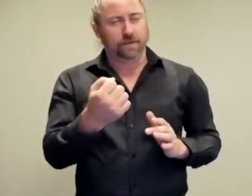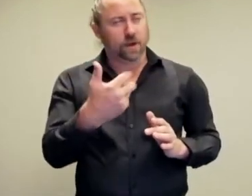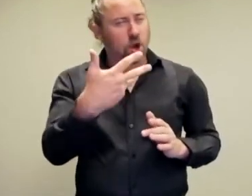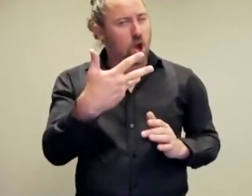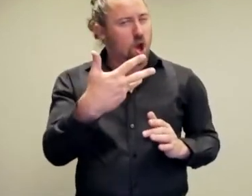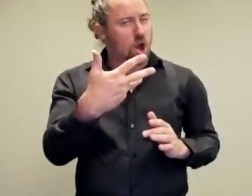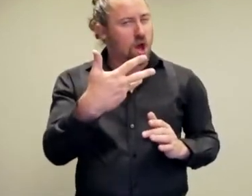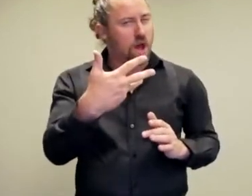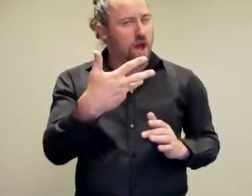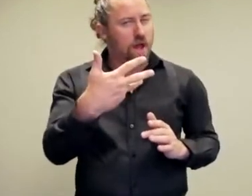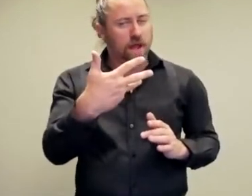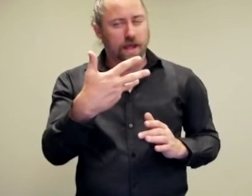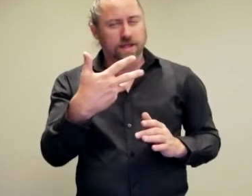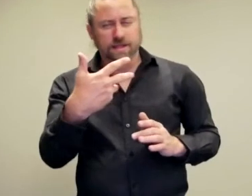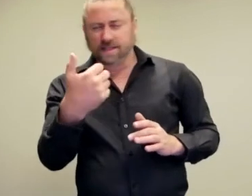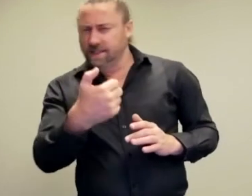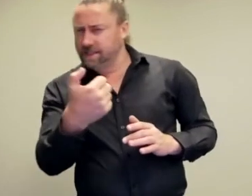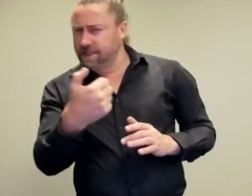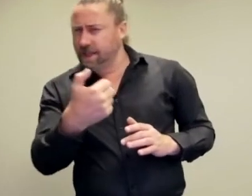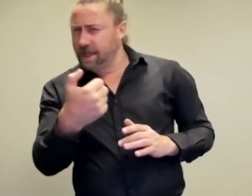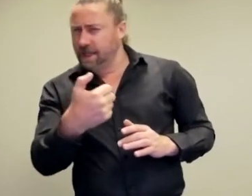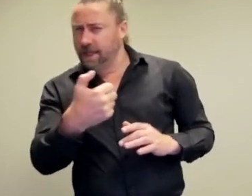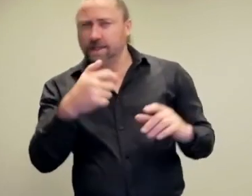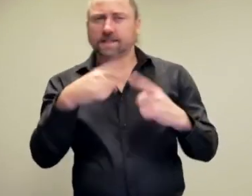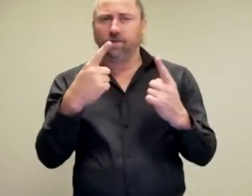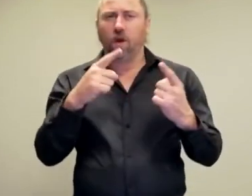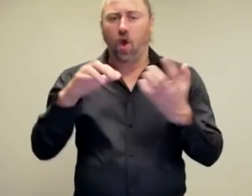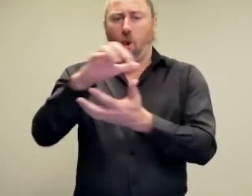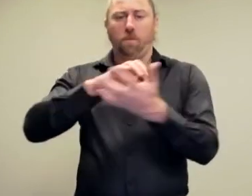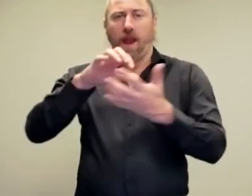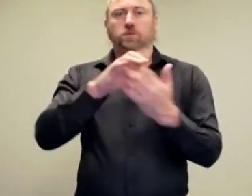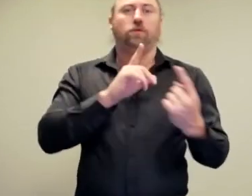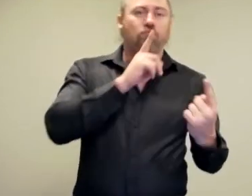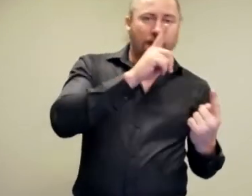nine or possibly 16 different combinations of the red yellow and blue